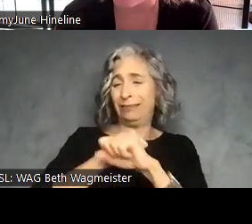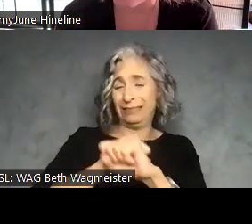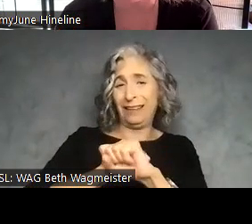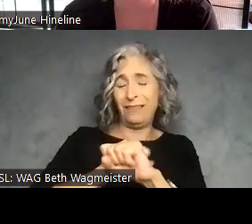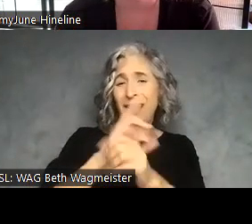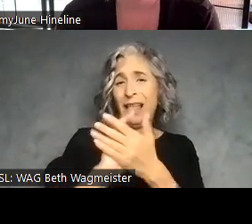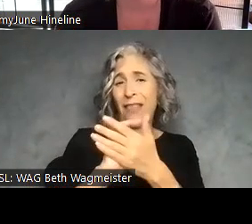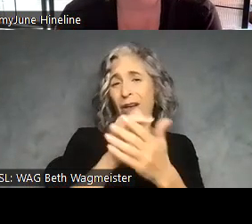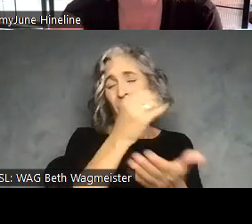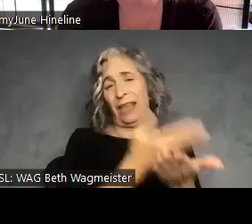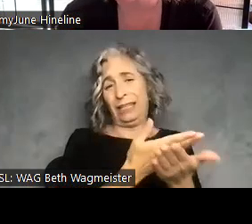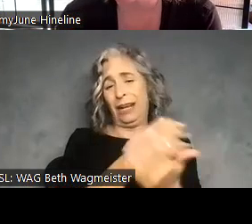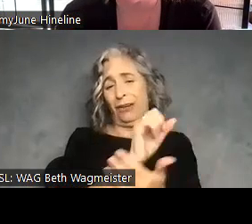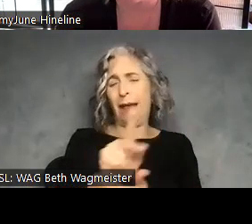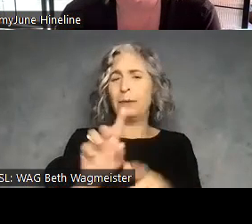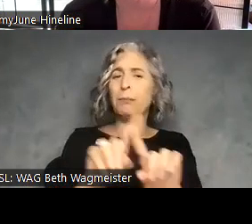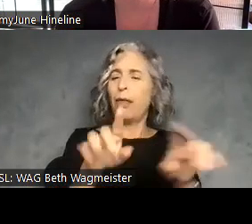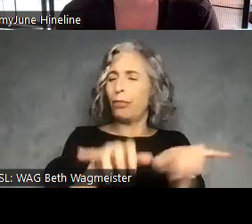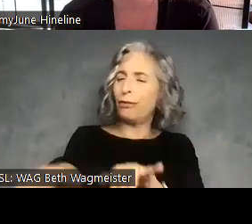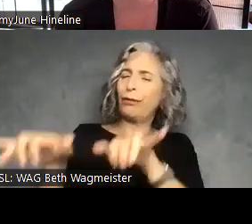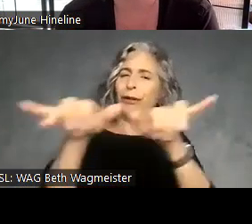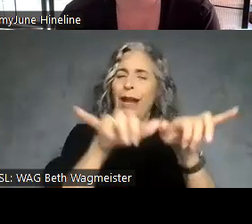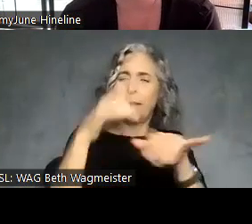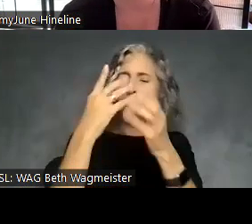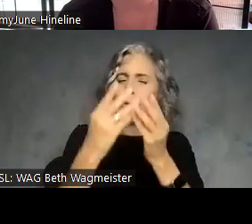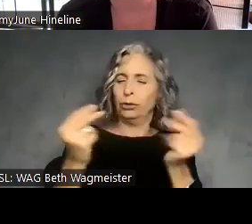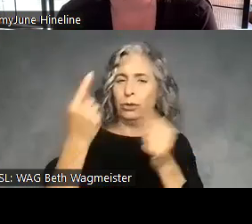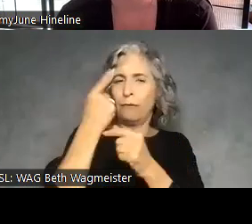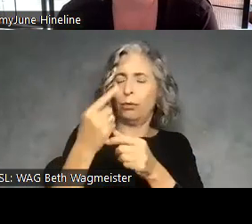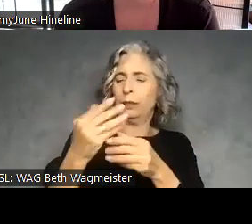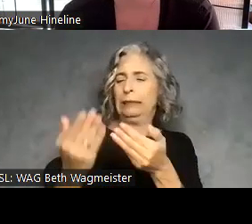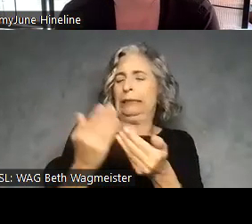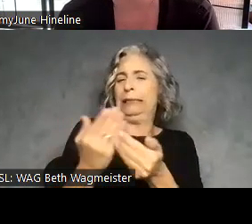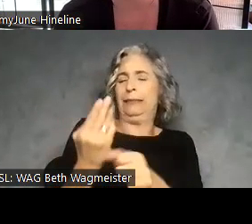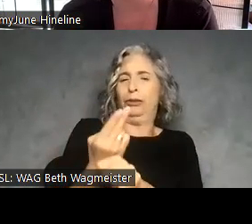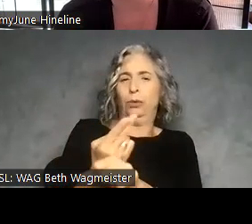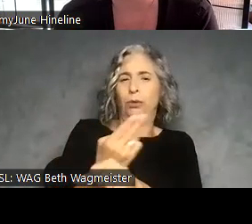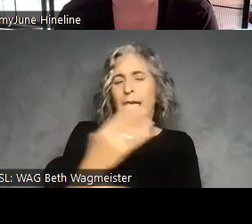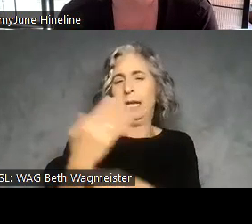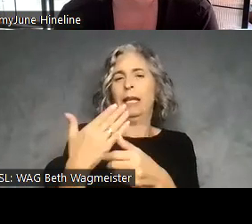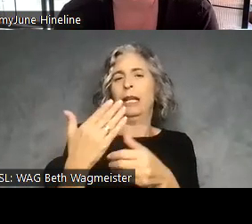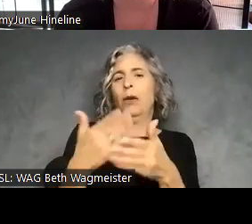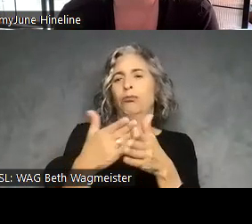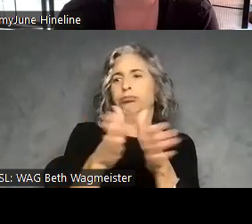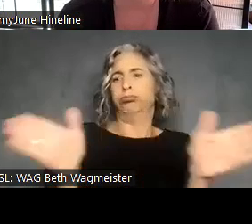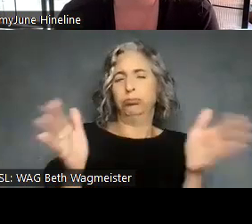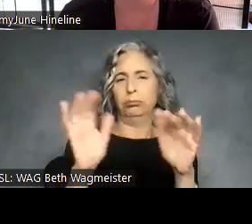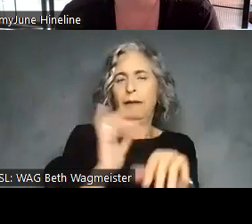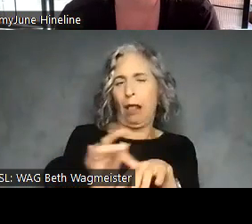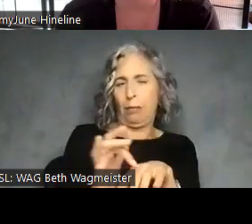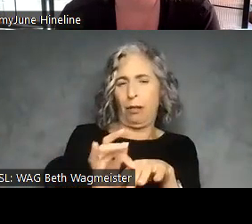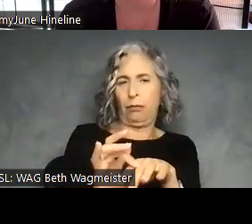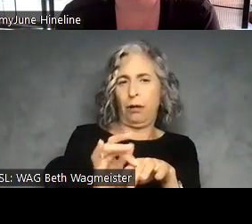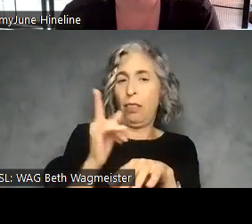have SMS phone text messages. And I am not very good with accessibility because I don't know what